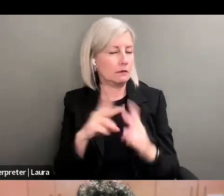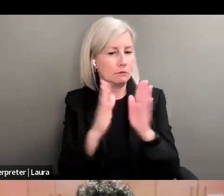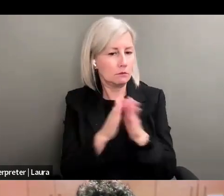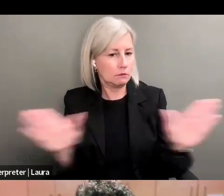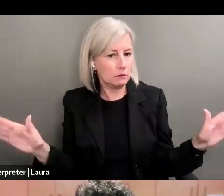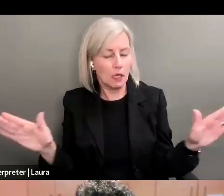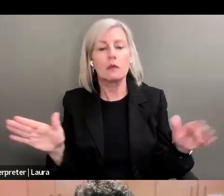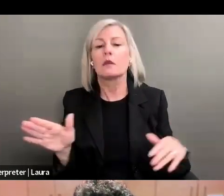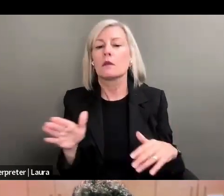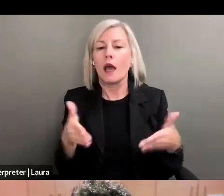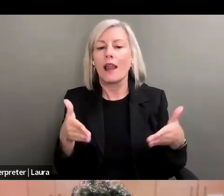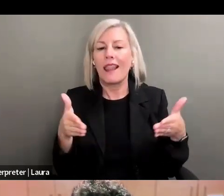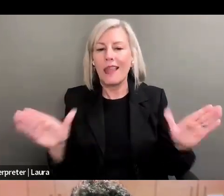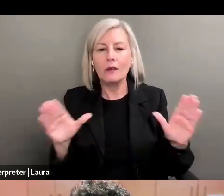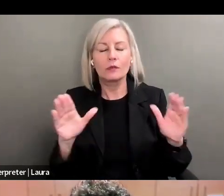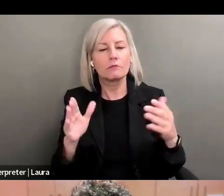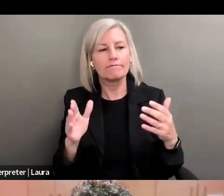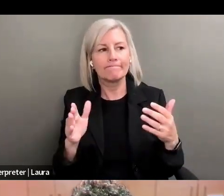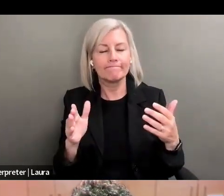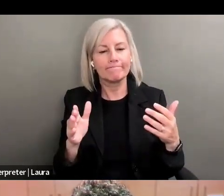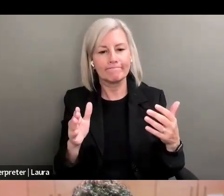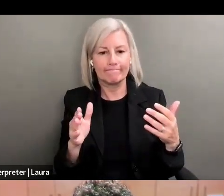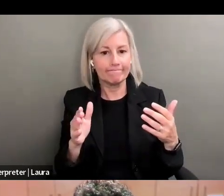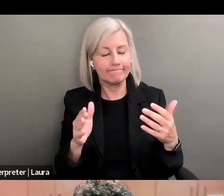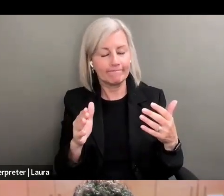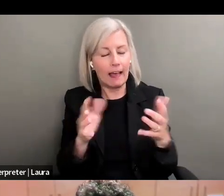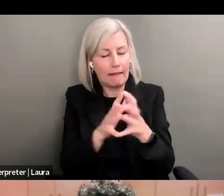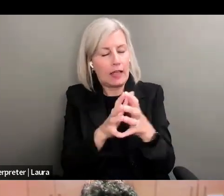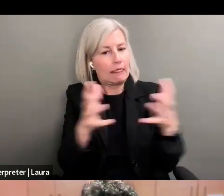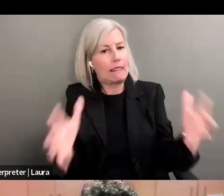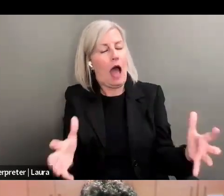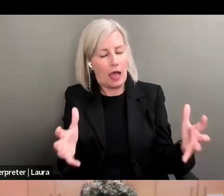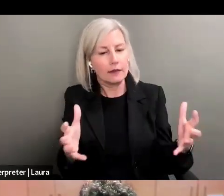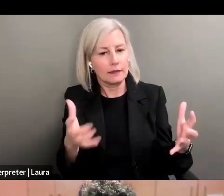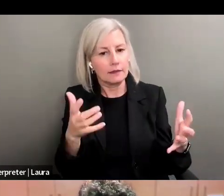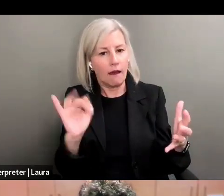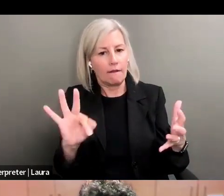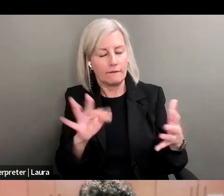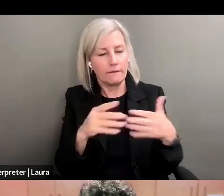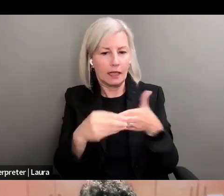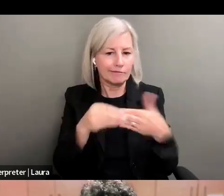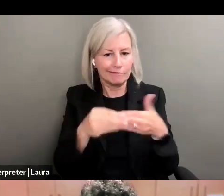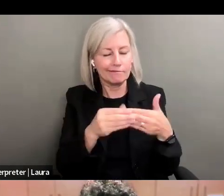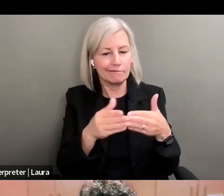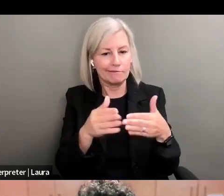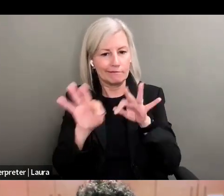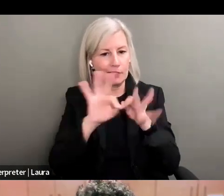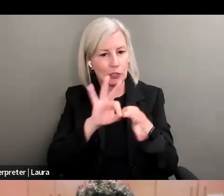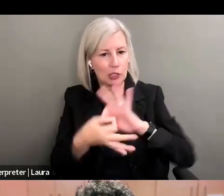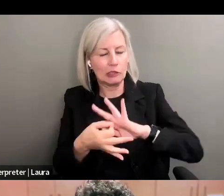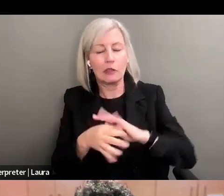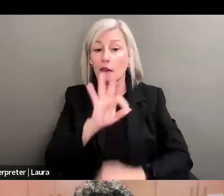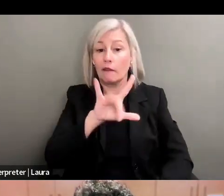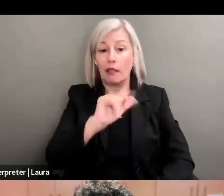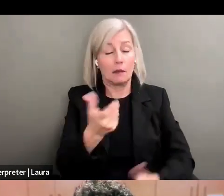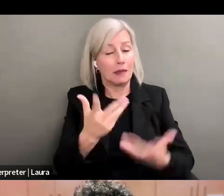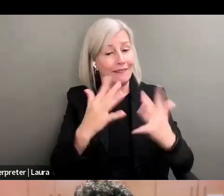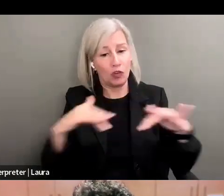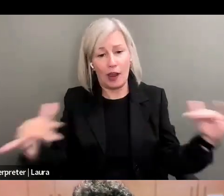room for a significant interpretation. Based on this definition, an FLA can be a variety of things ranging from a